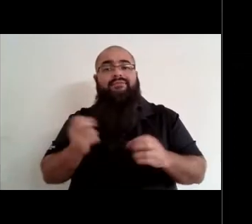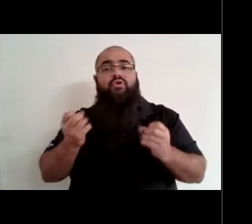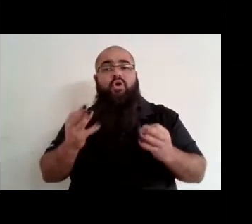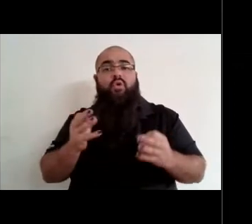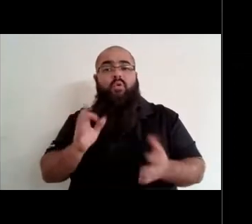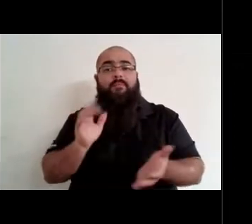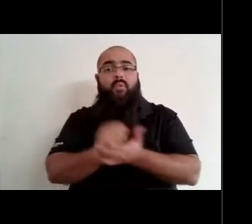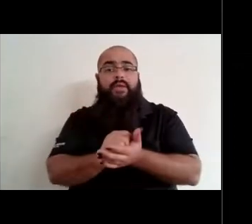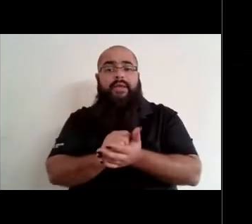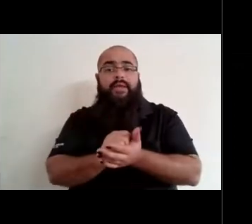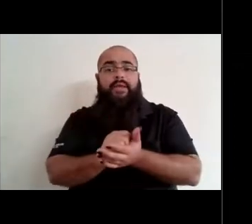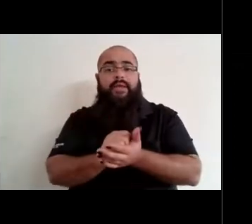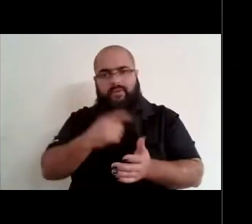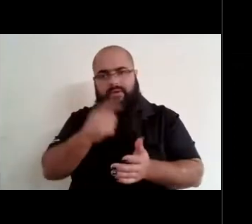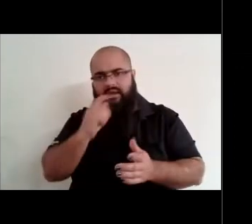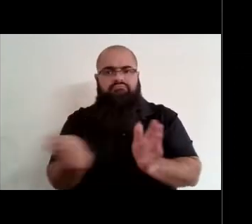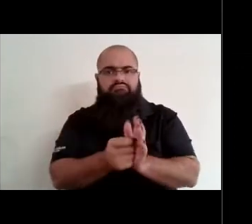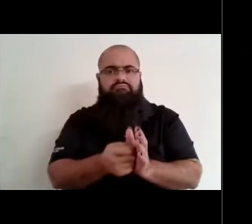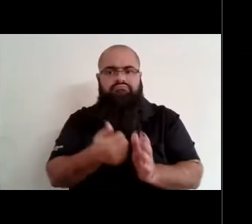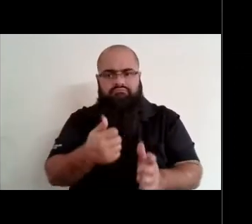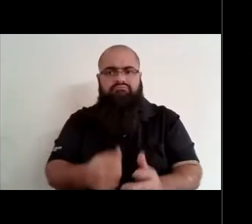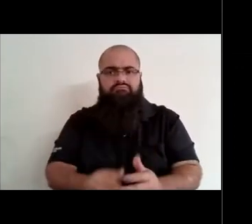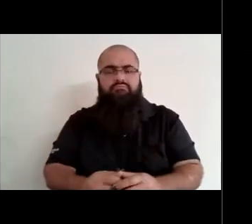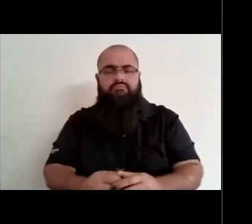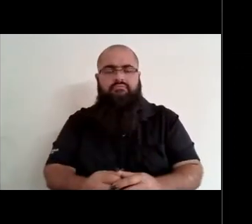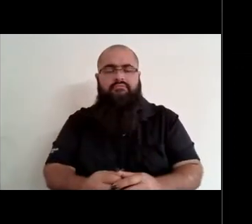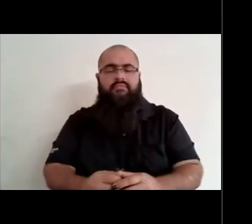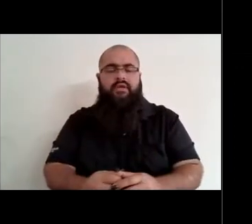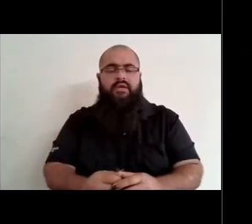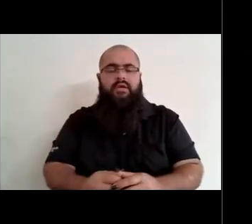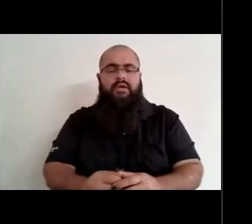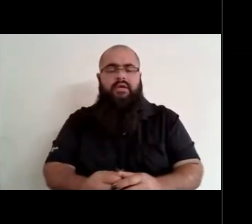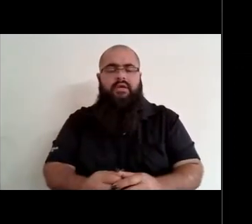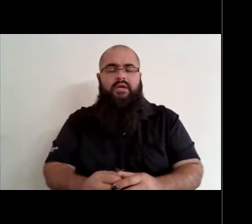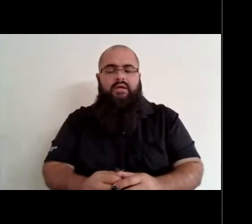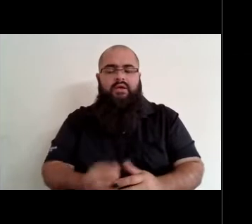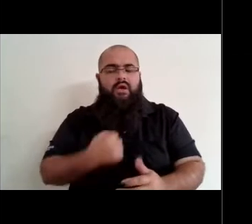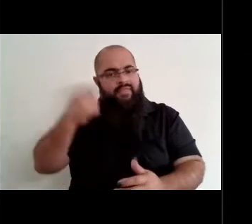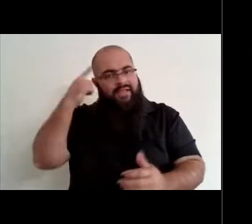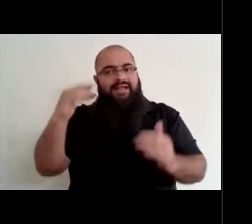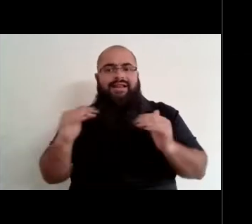How do we go through that process?